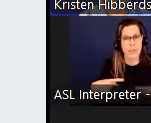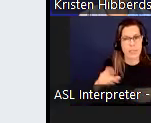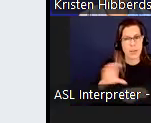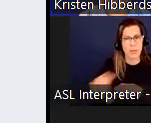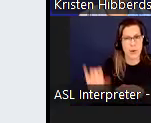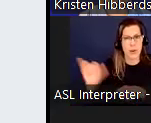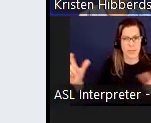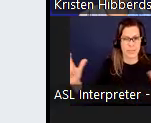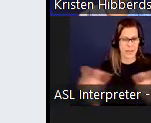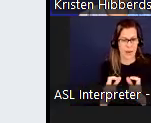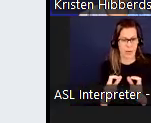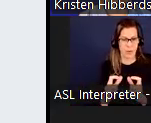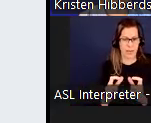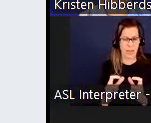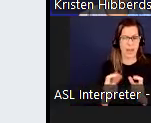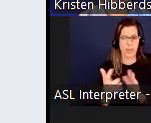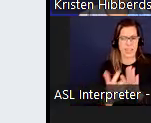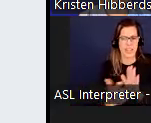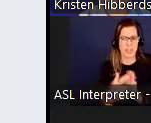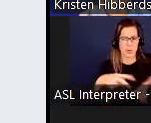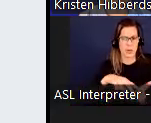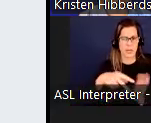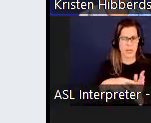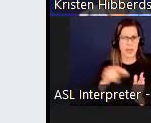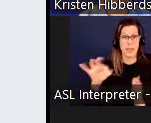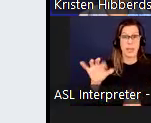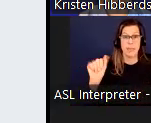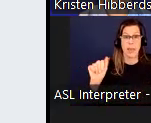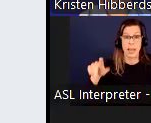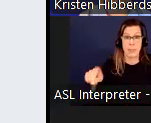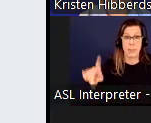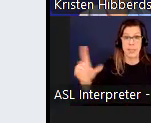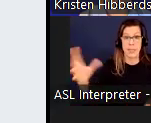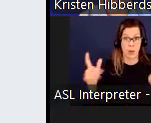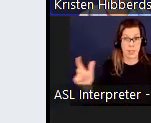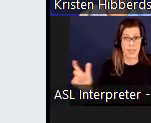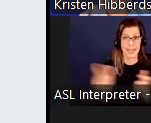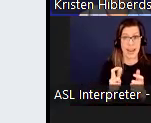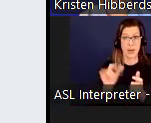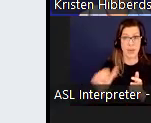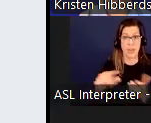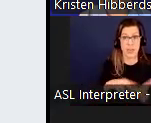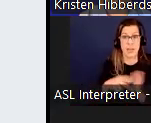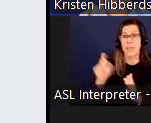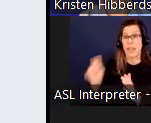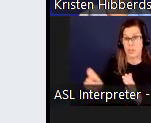definition. So I would think if APD wants to narrow that definition, they should work with the legislature to do so.